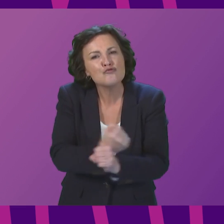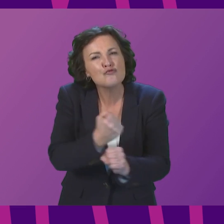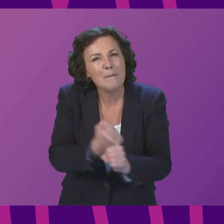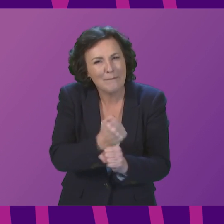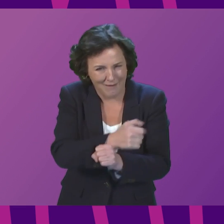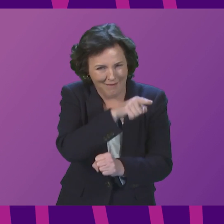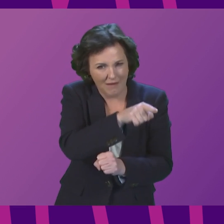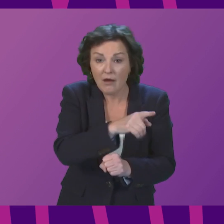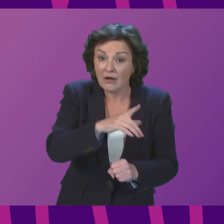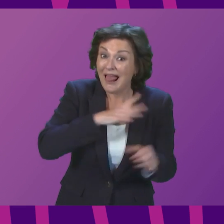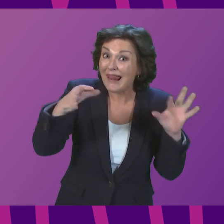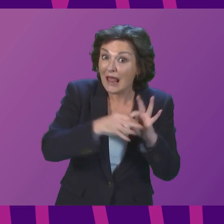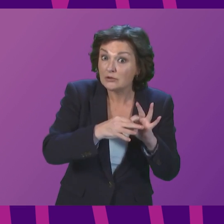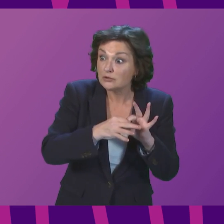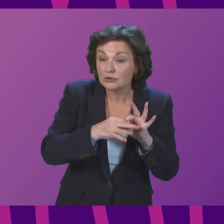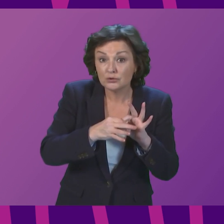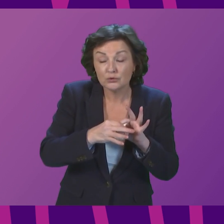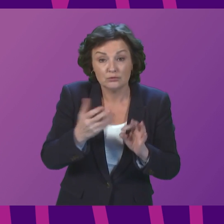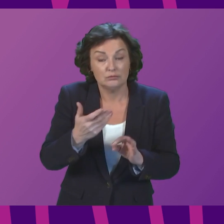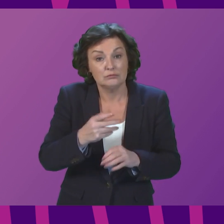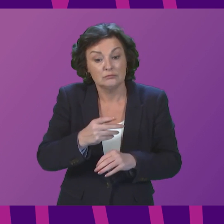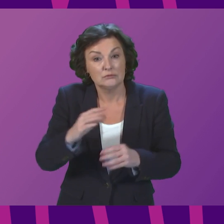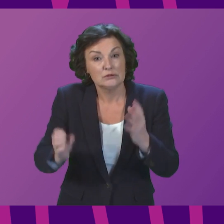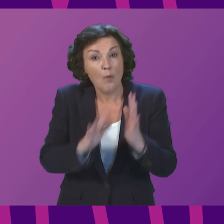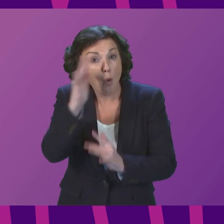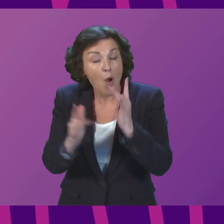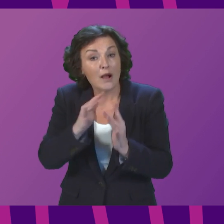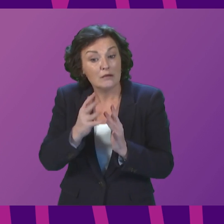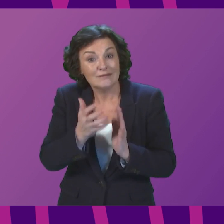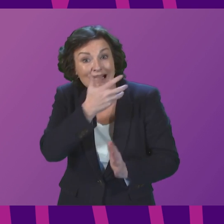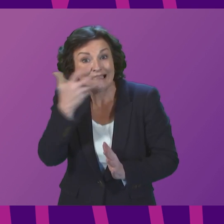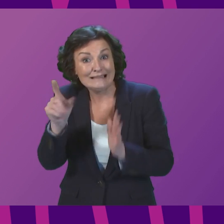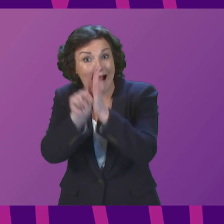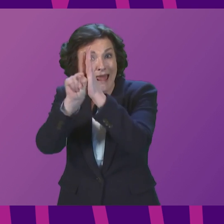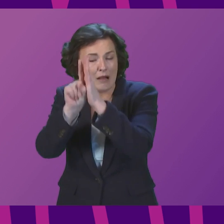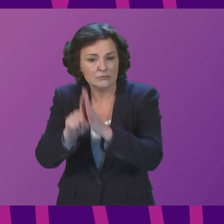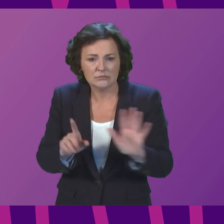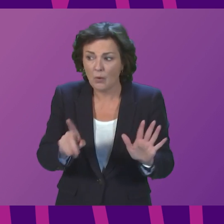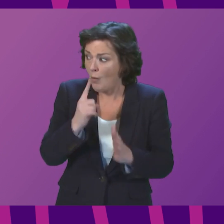In part of Midlothian, in my constituency, there is no Care and Repair service.